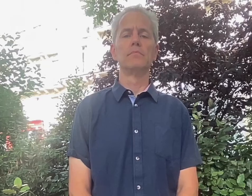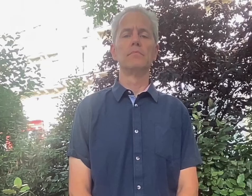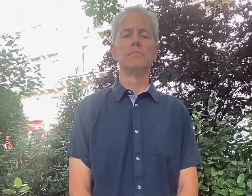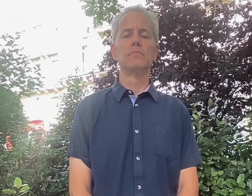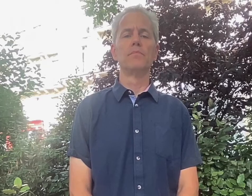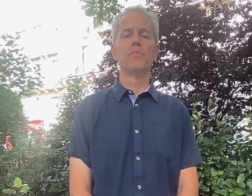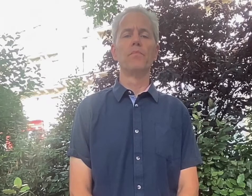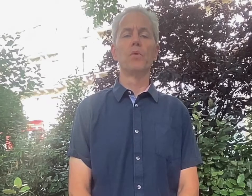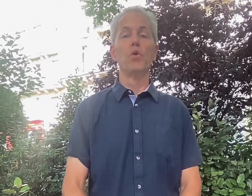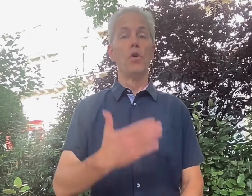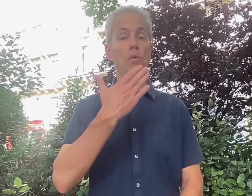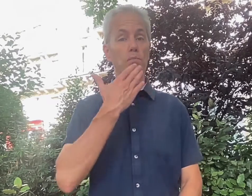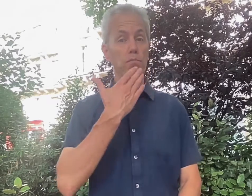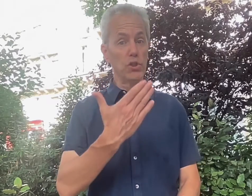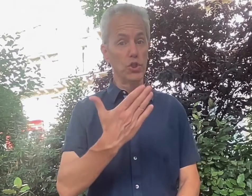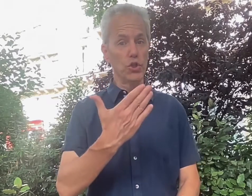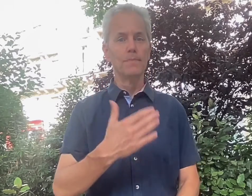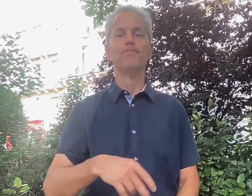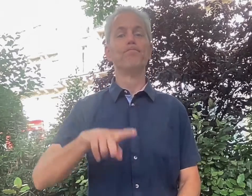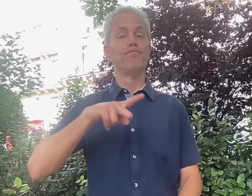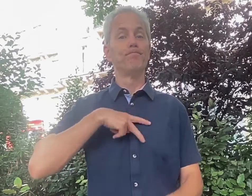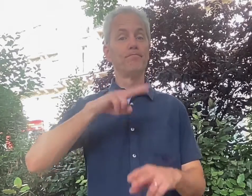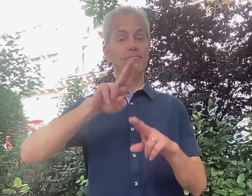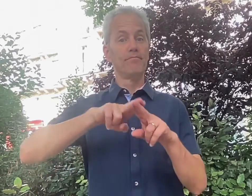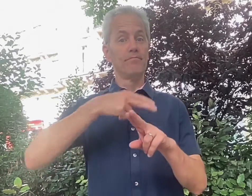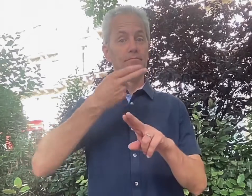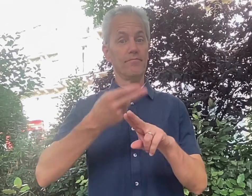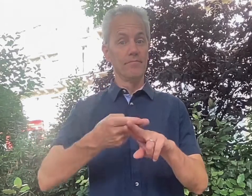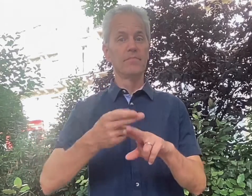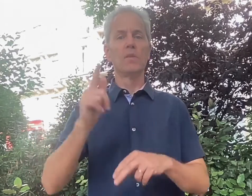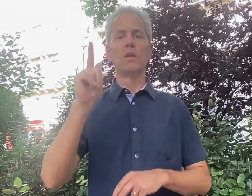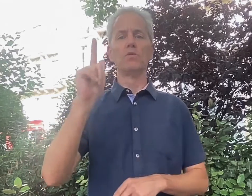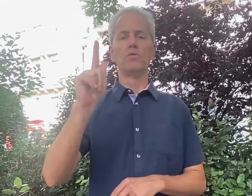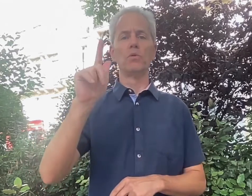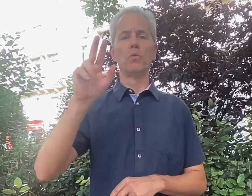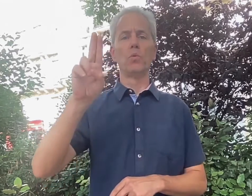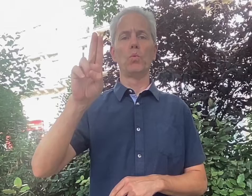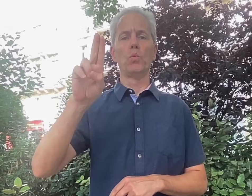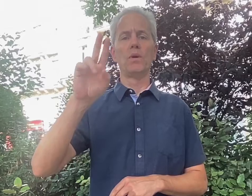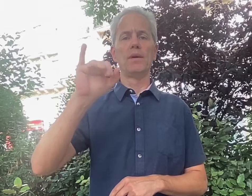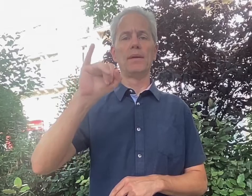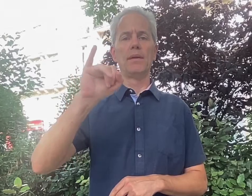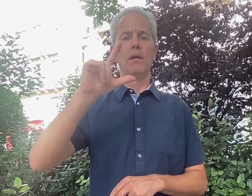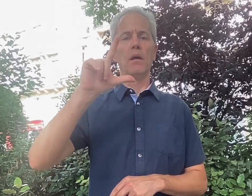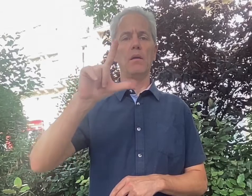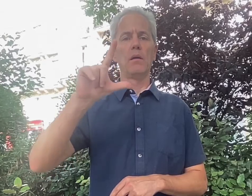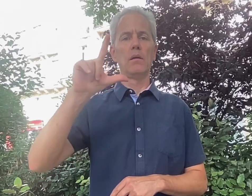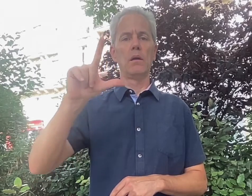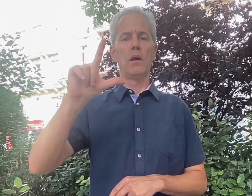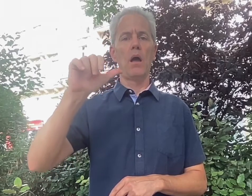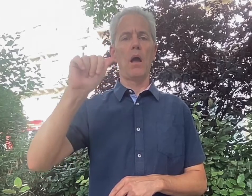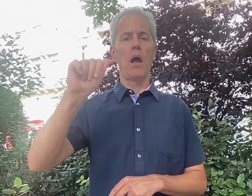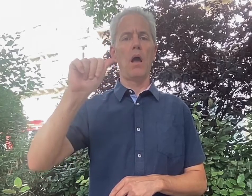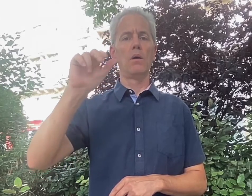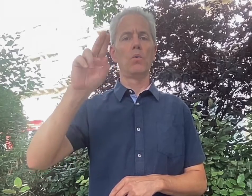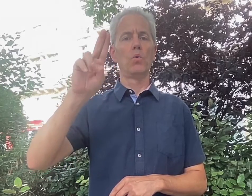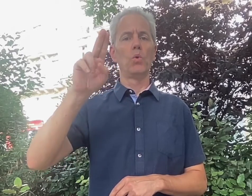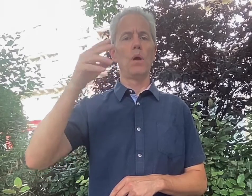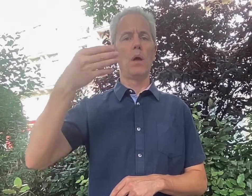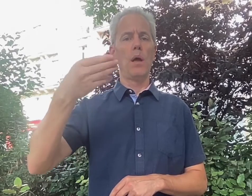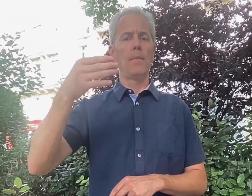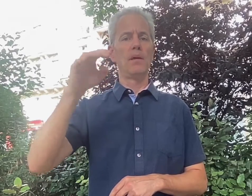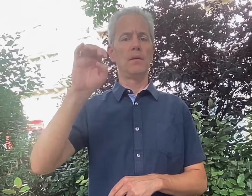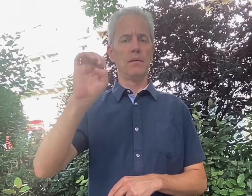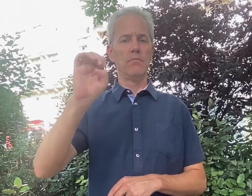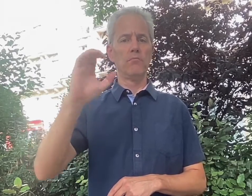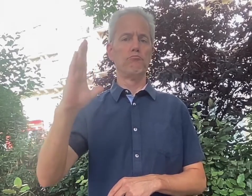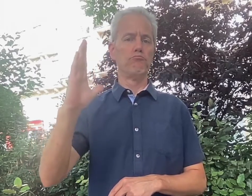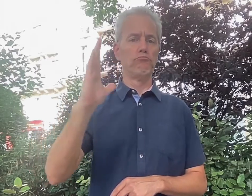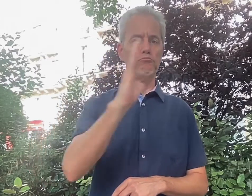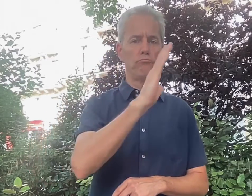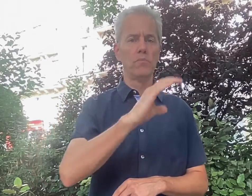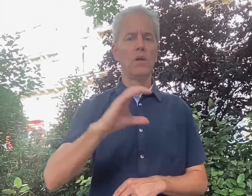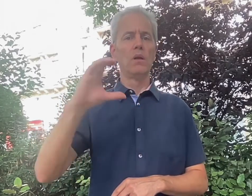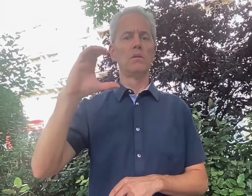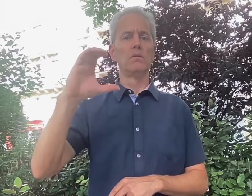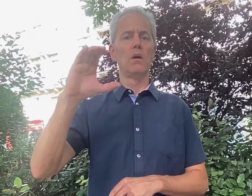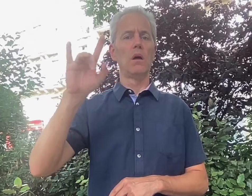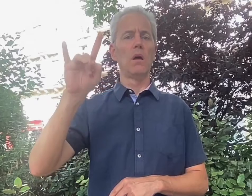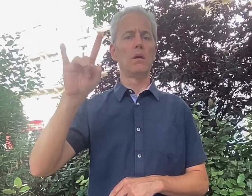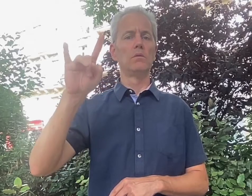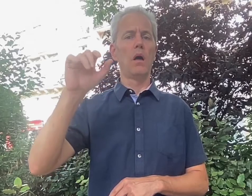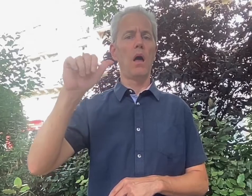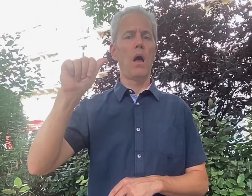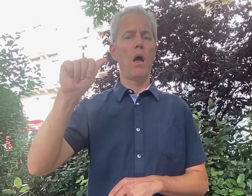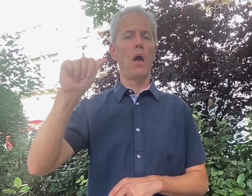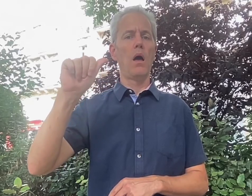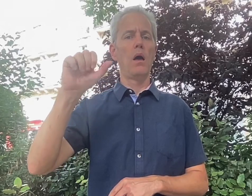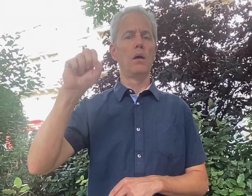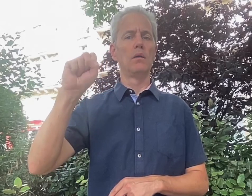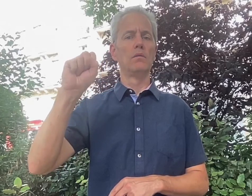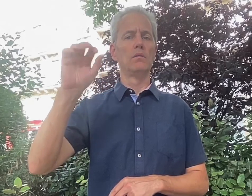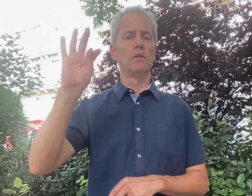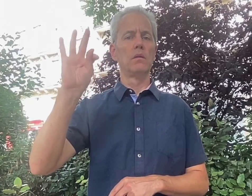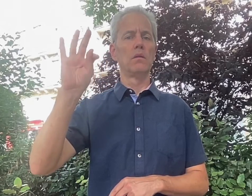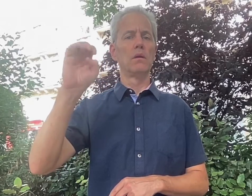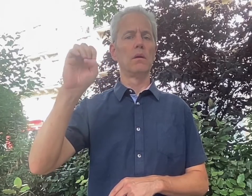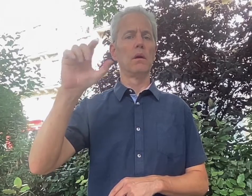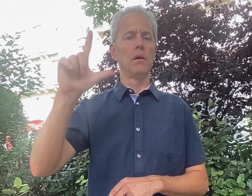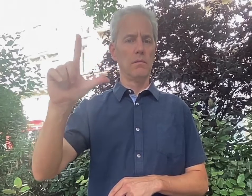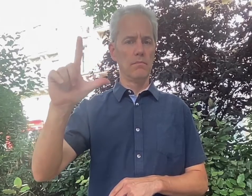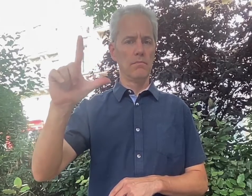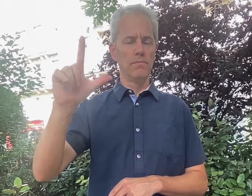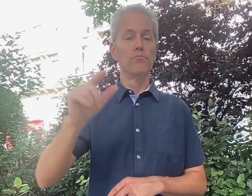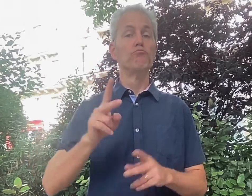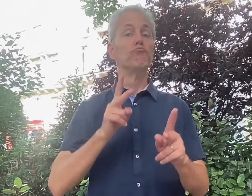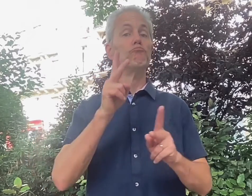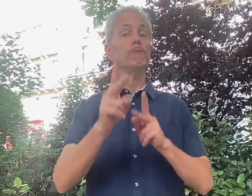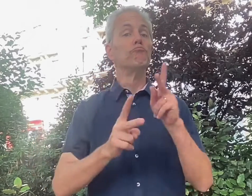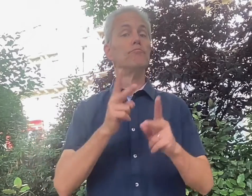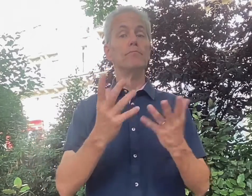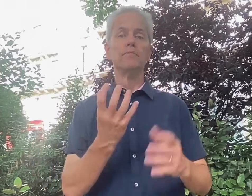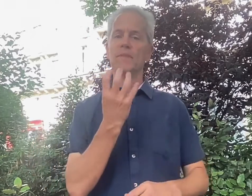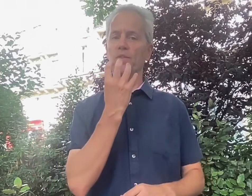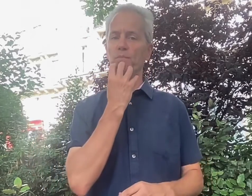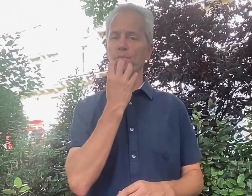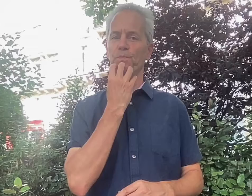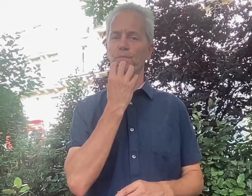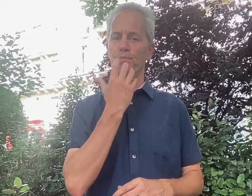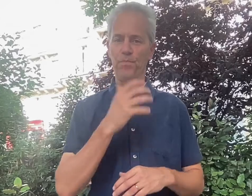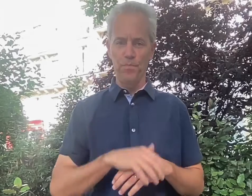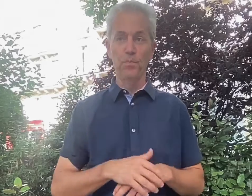Hello, my name is Guillaume Chastel. (My name is signed like this.)